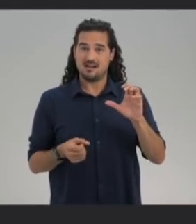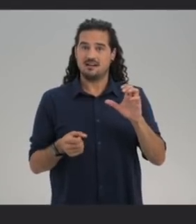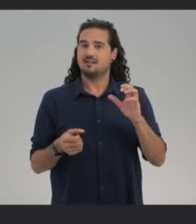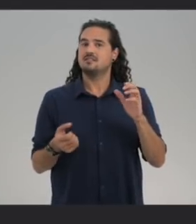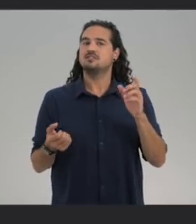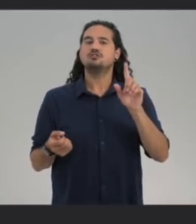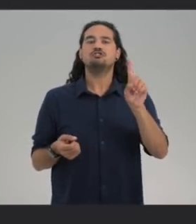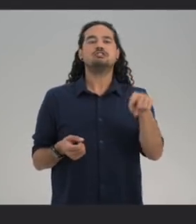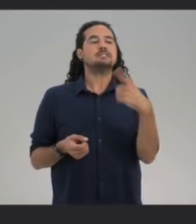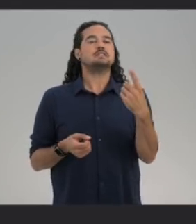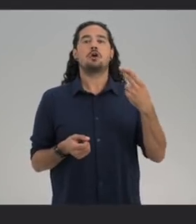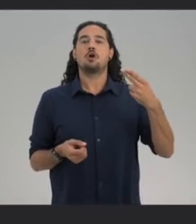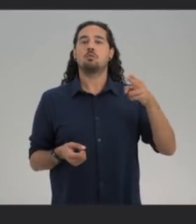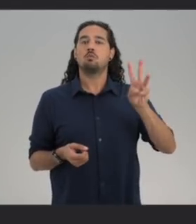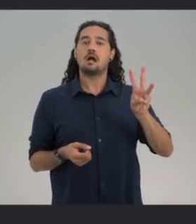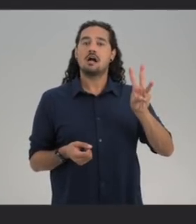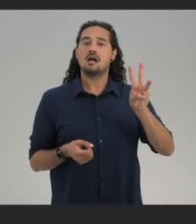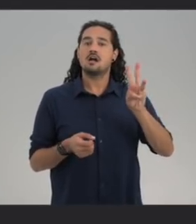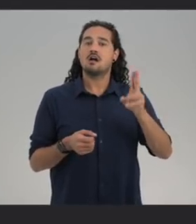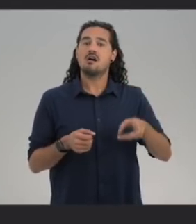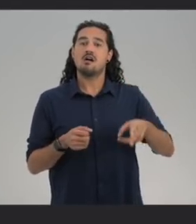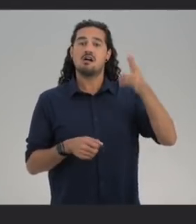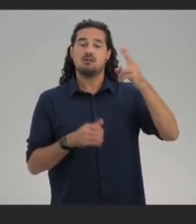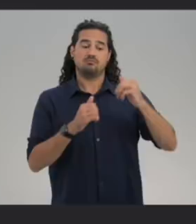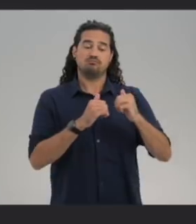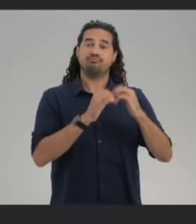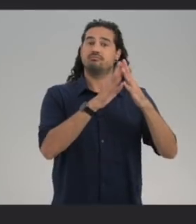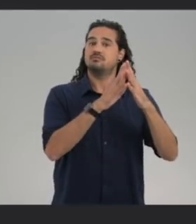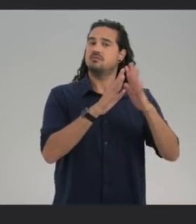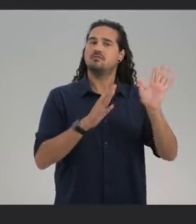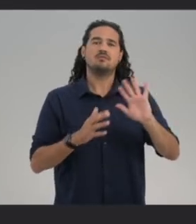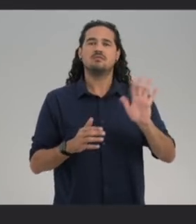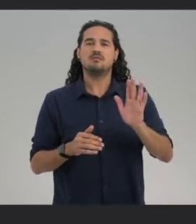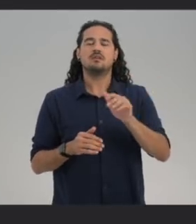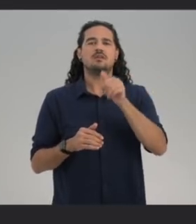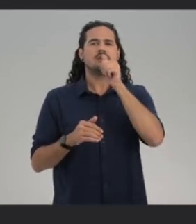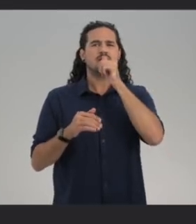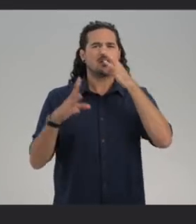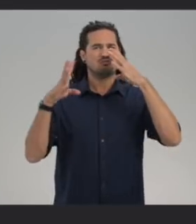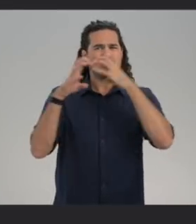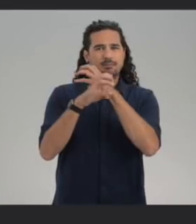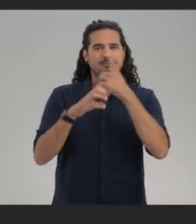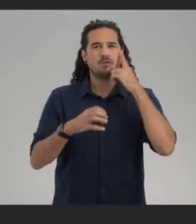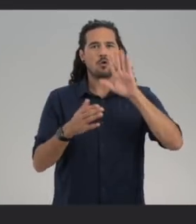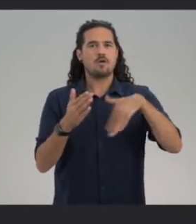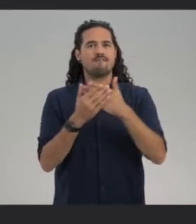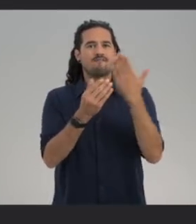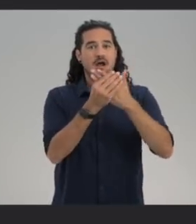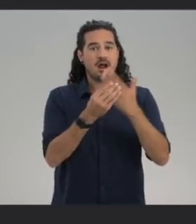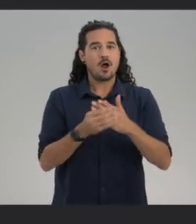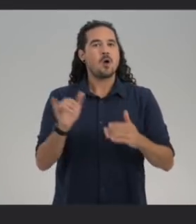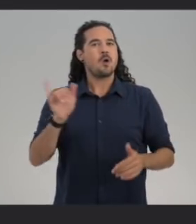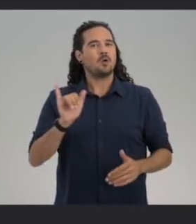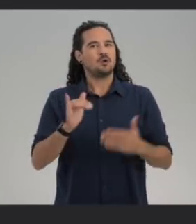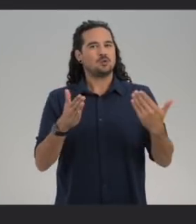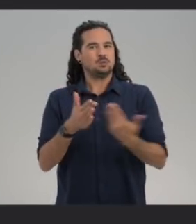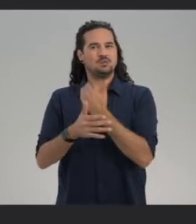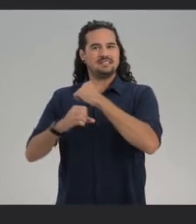This includes not only hardware-verified secure boot and automatic high-performance encryption for all your files, but also new security protections